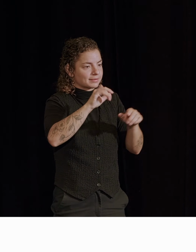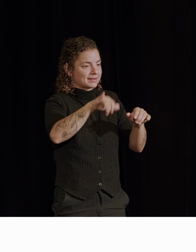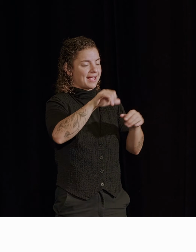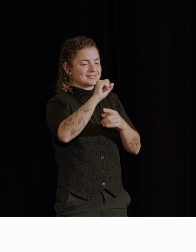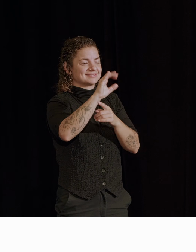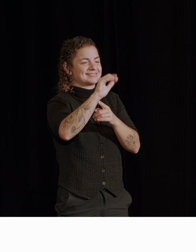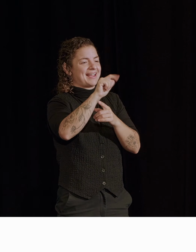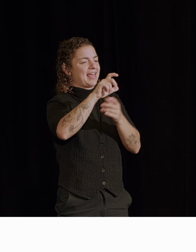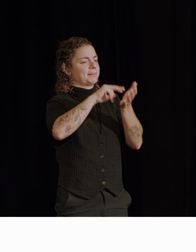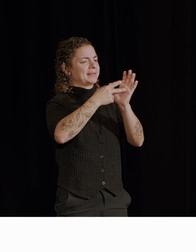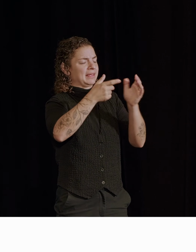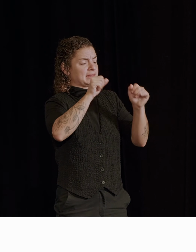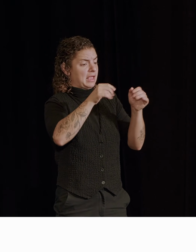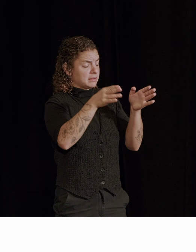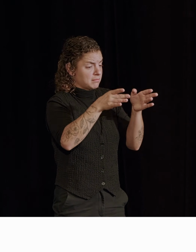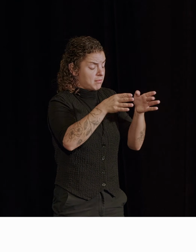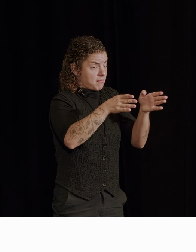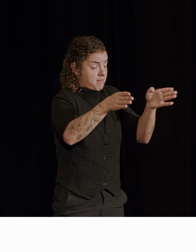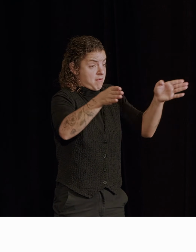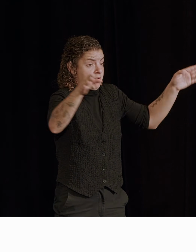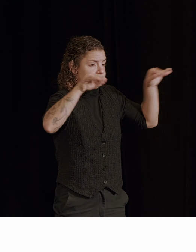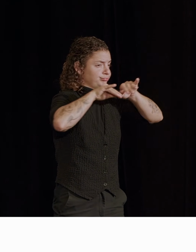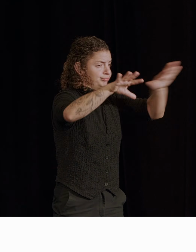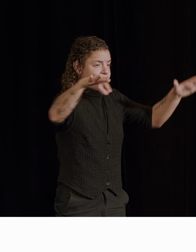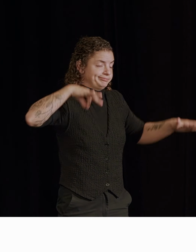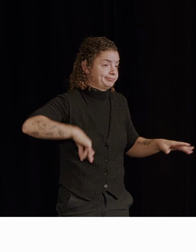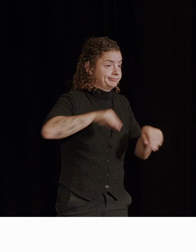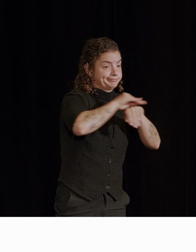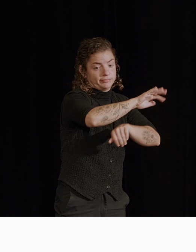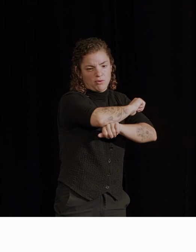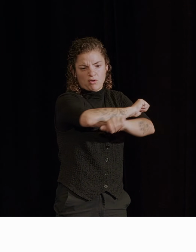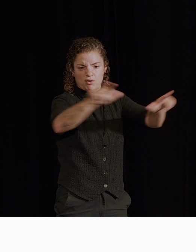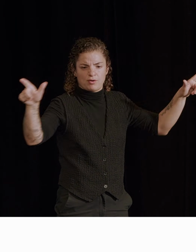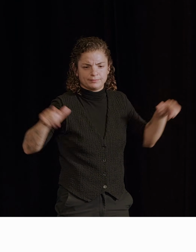tool that can injection mold a plastic part,